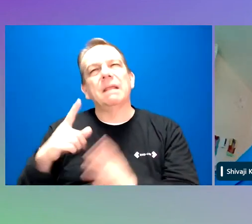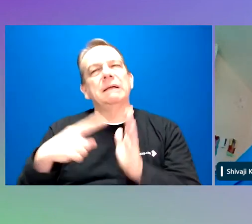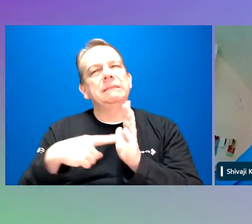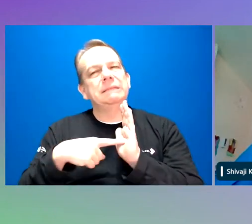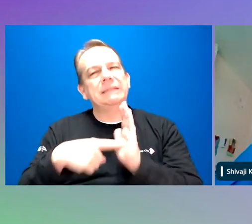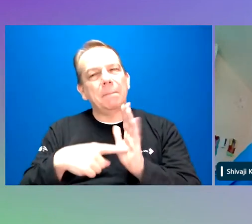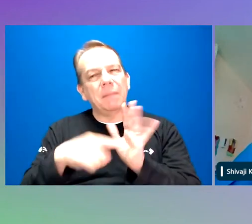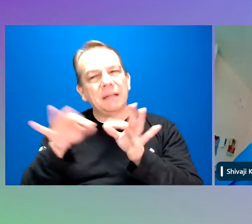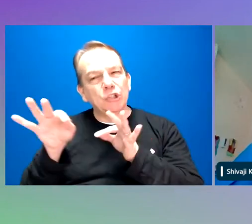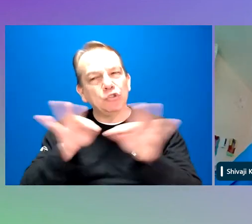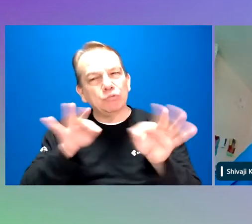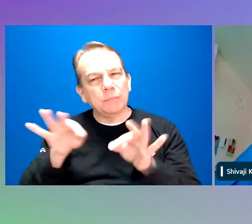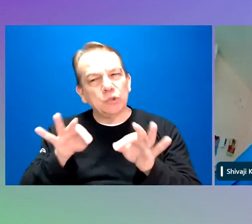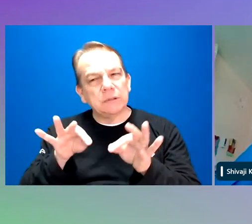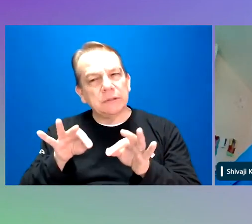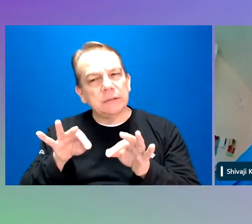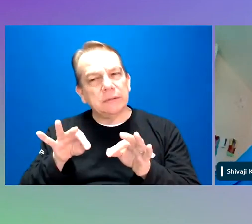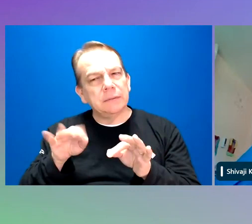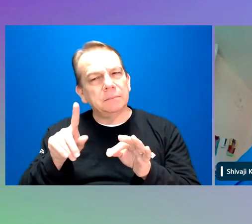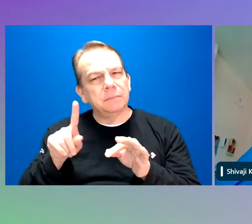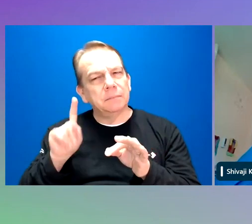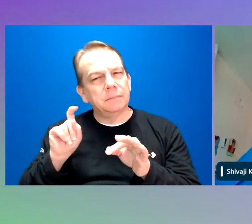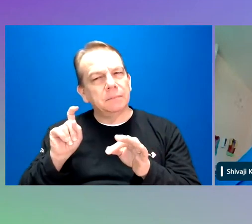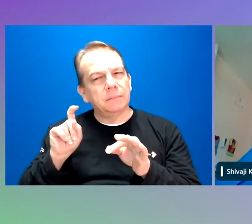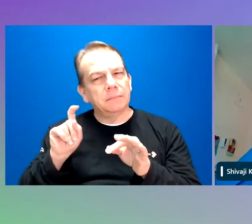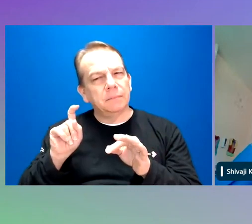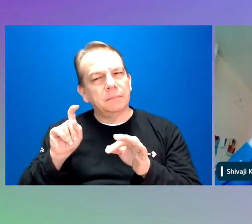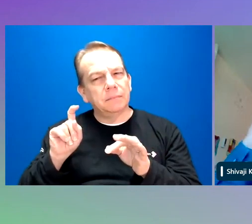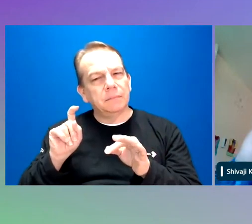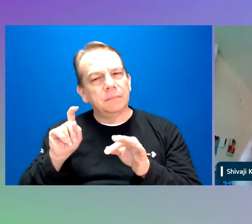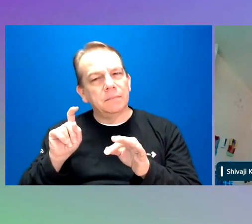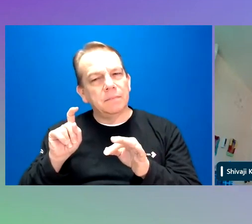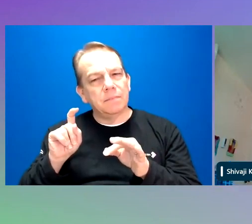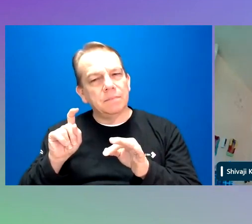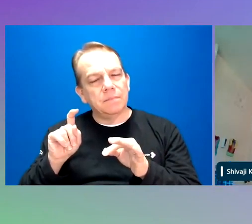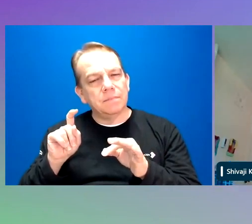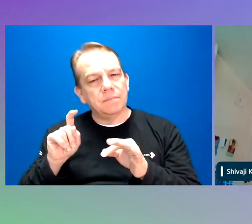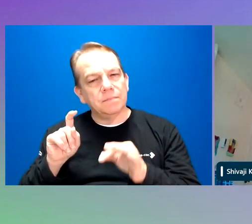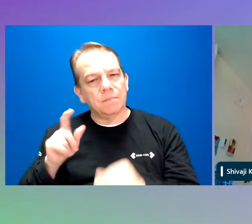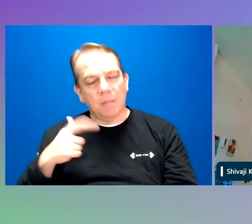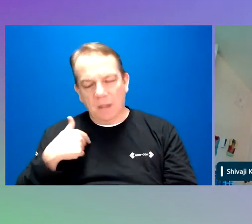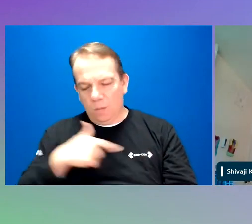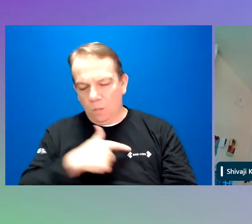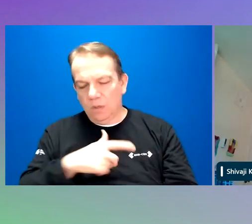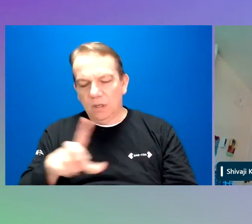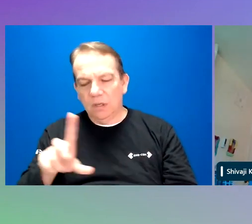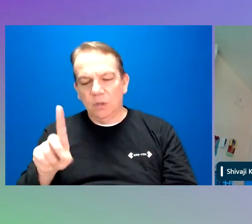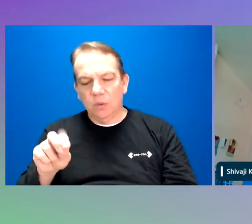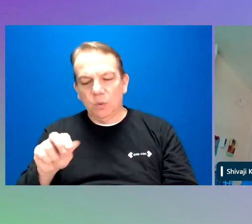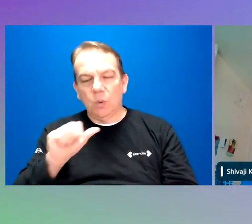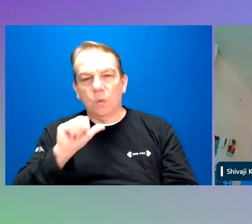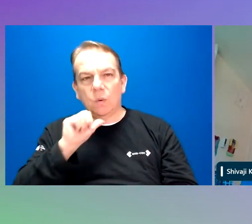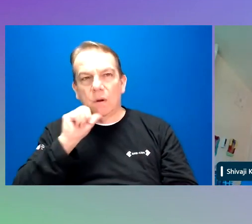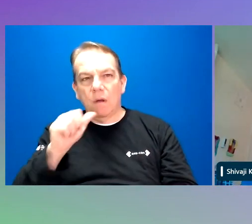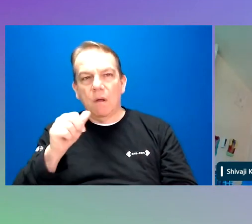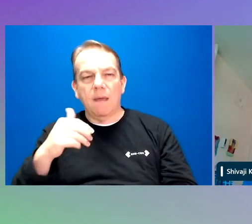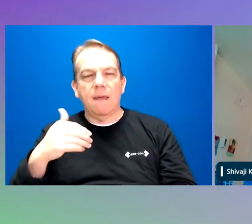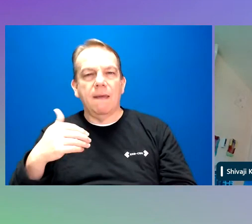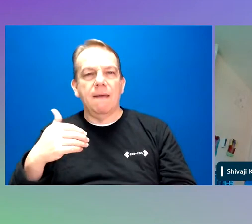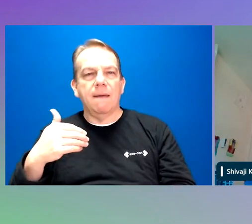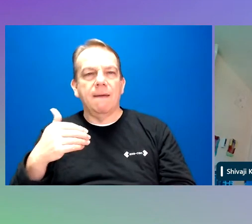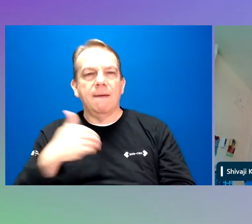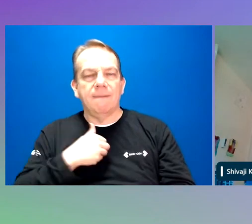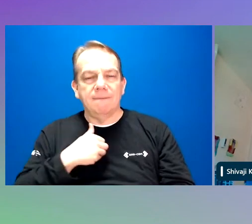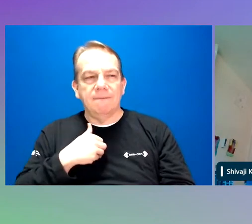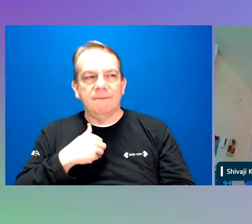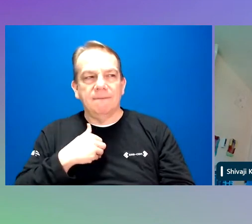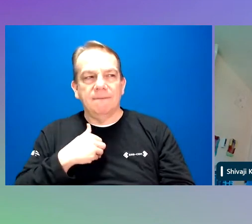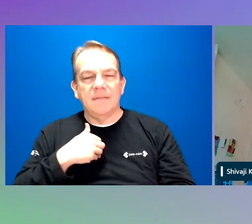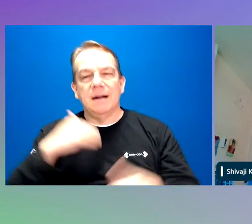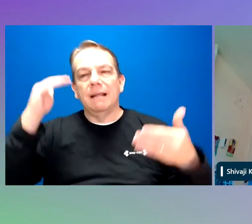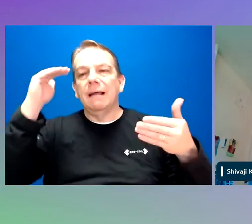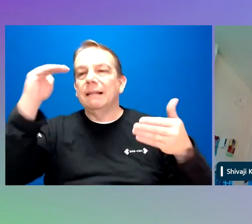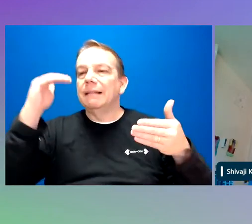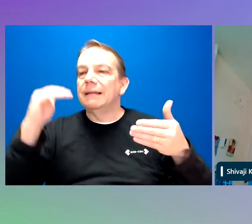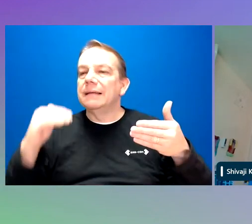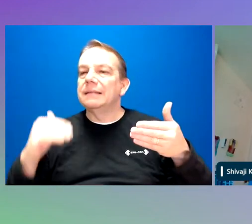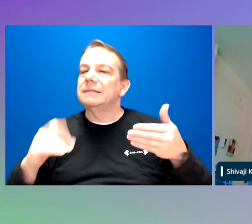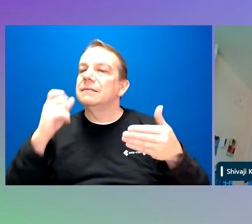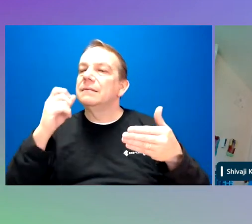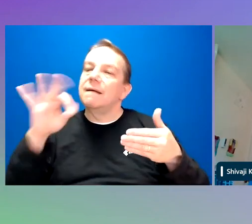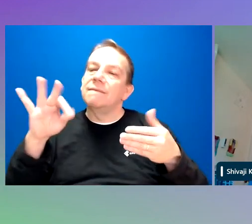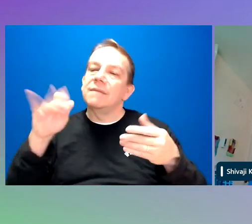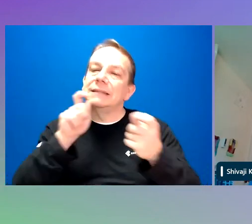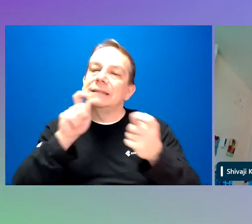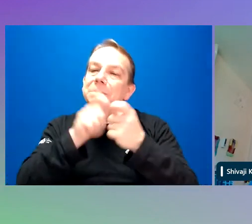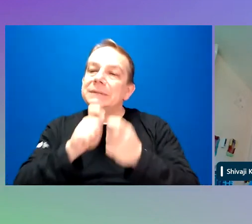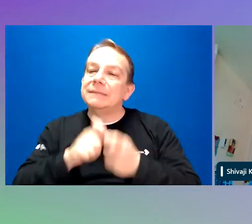Um. We don't have any list